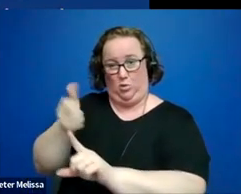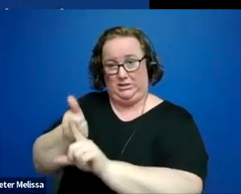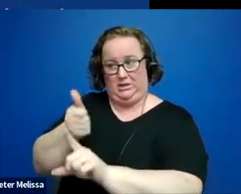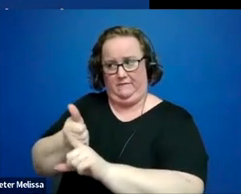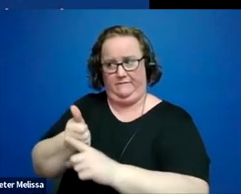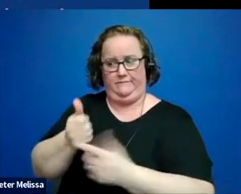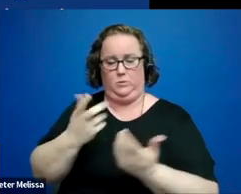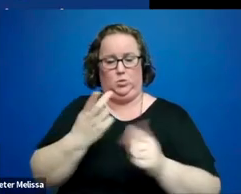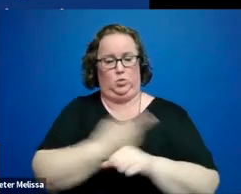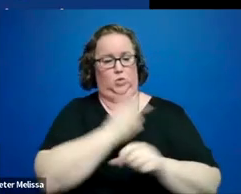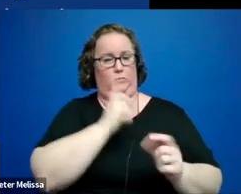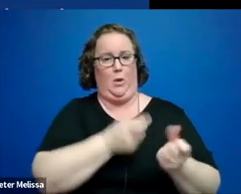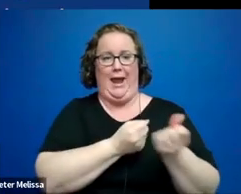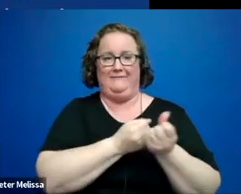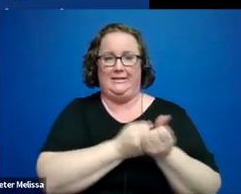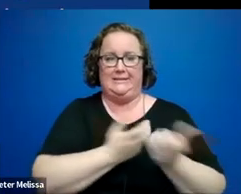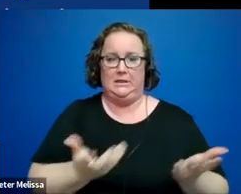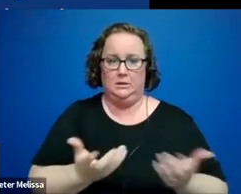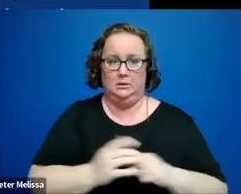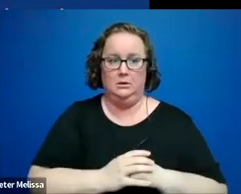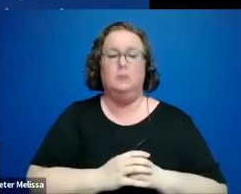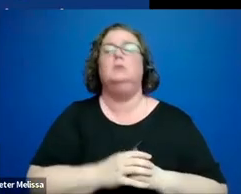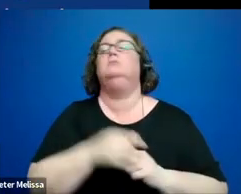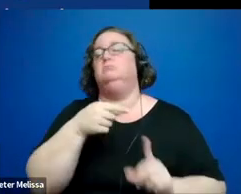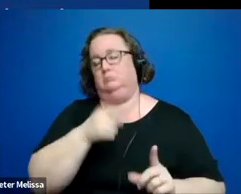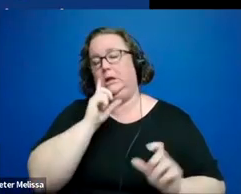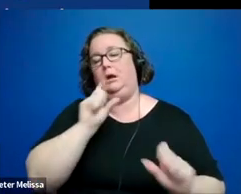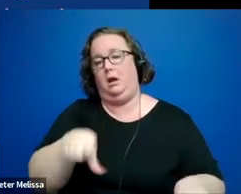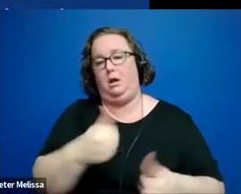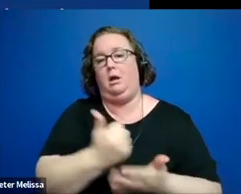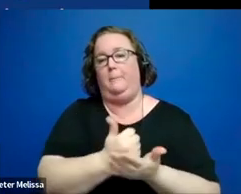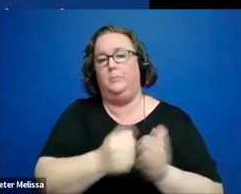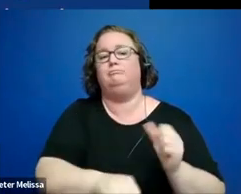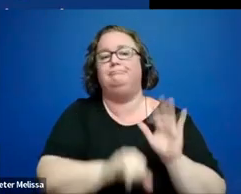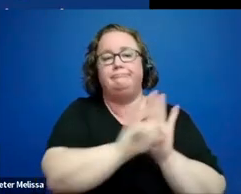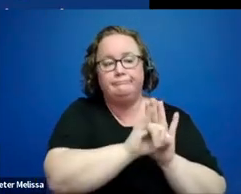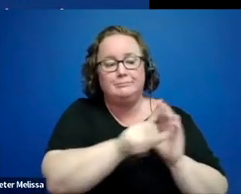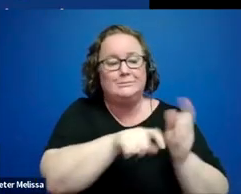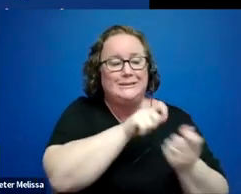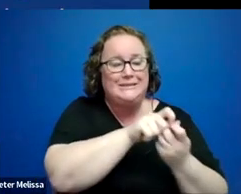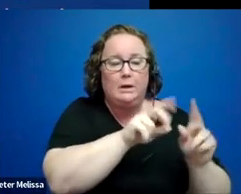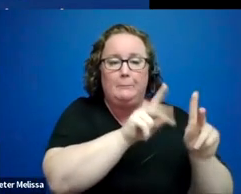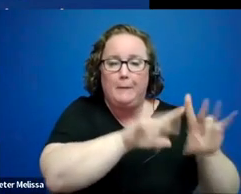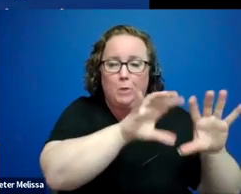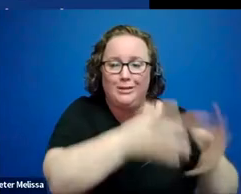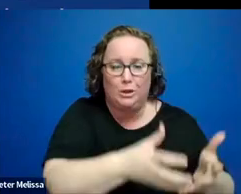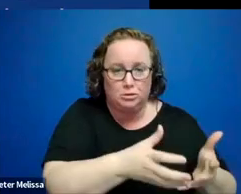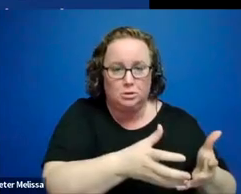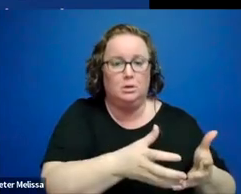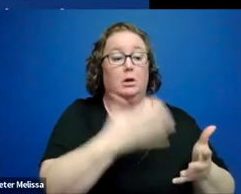It can be useful in identifying specific populations for targeted policy interventions.